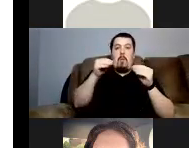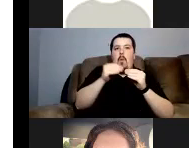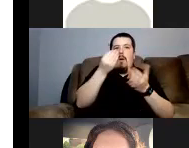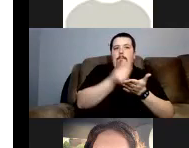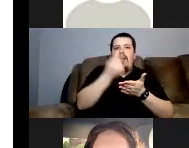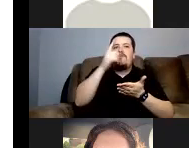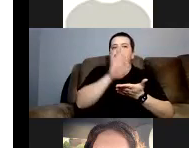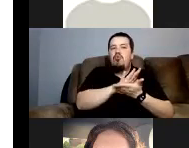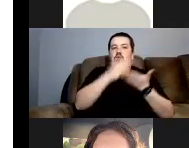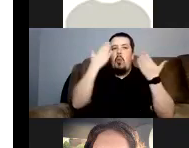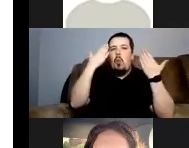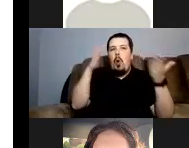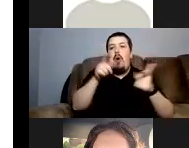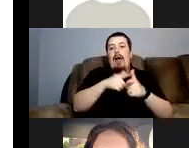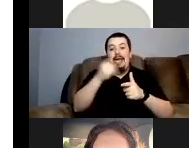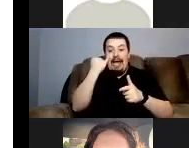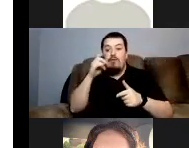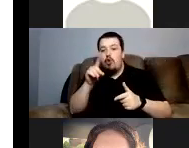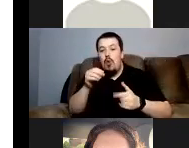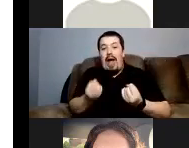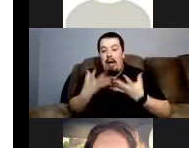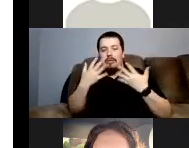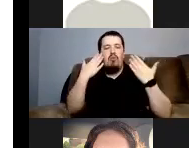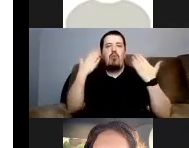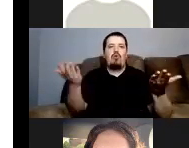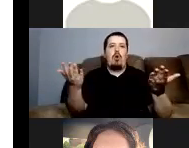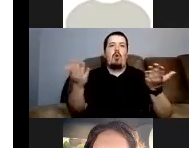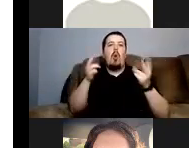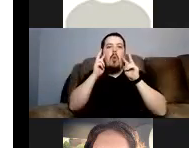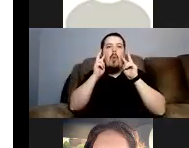to what degree. So still a lot to be learned. Keep an eye out for the end of January for this one.